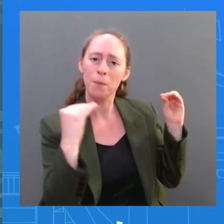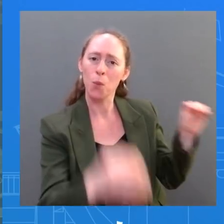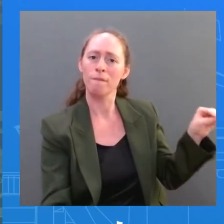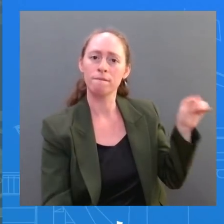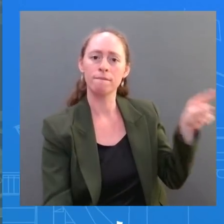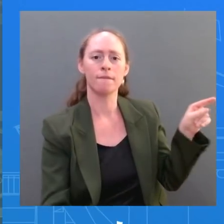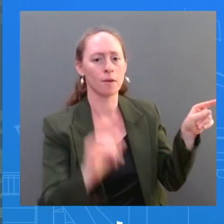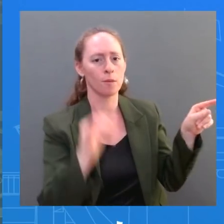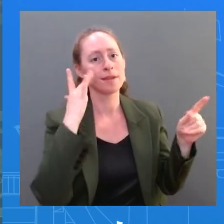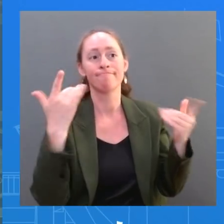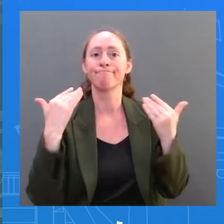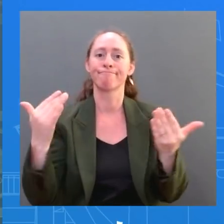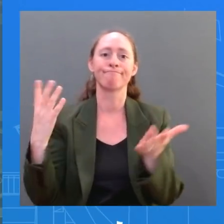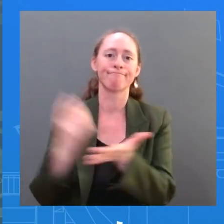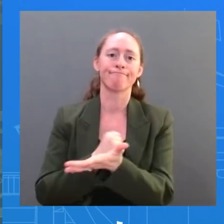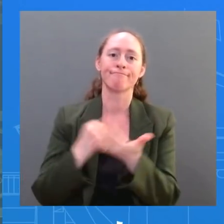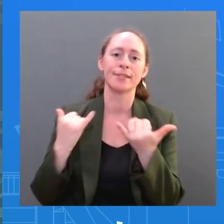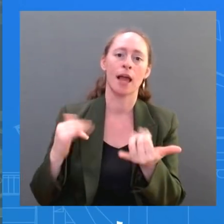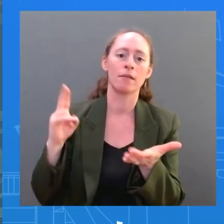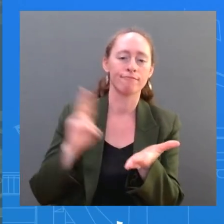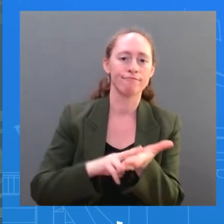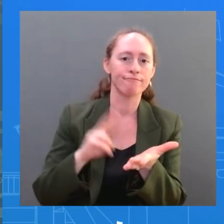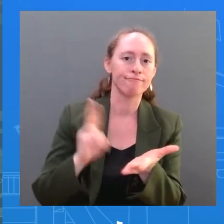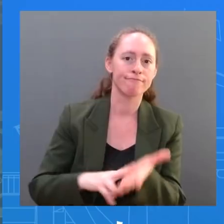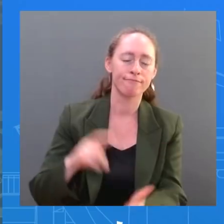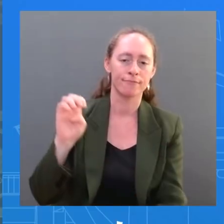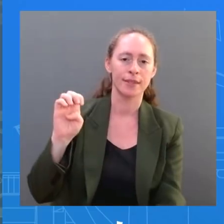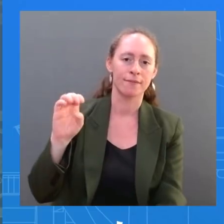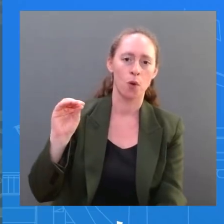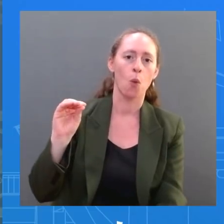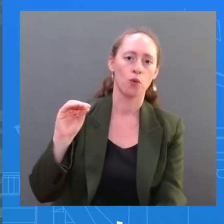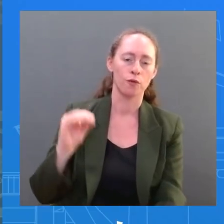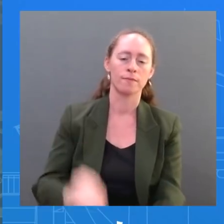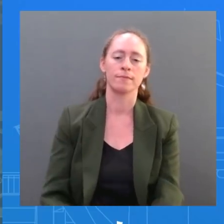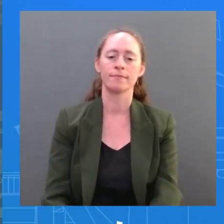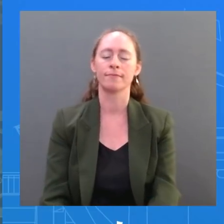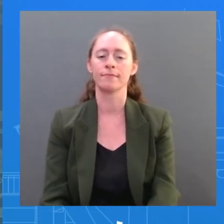the executive action today. And so, he's going to continue to do that work.